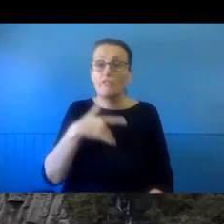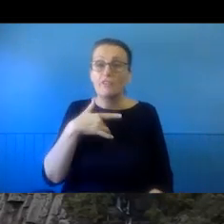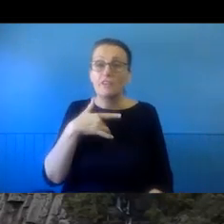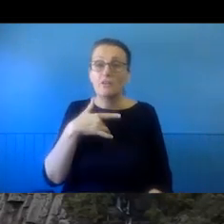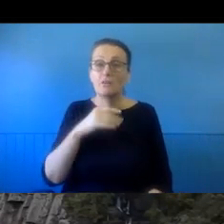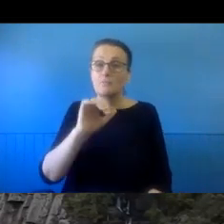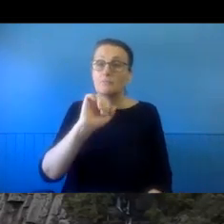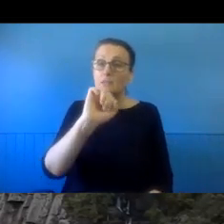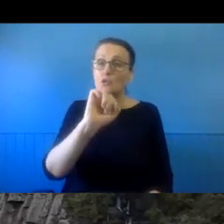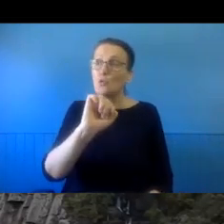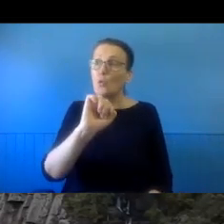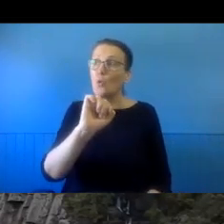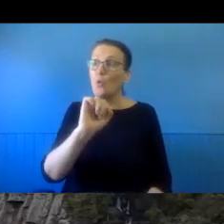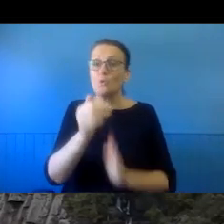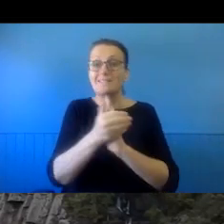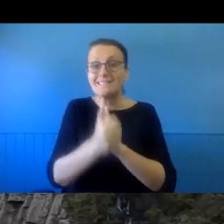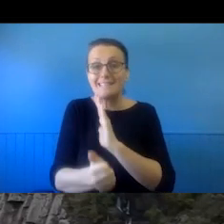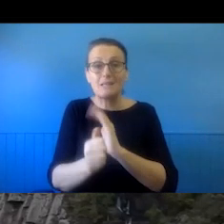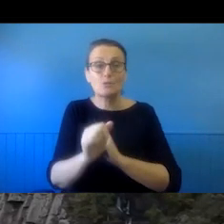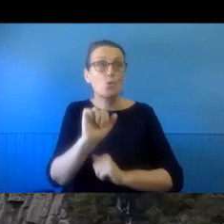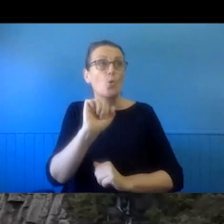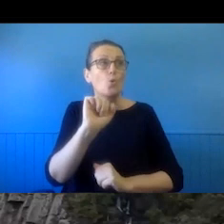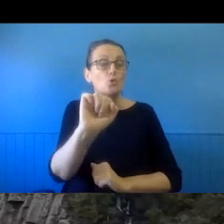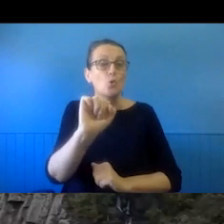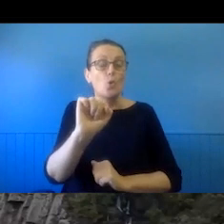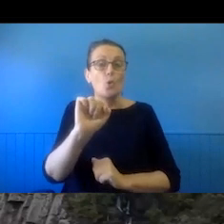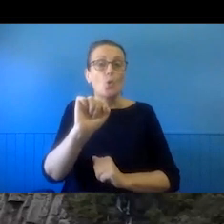your sector has some sort of allergic reaction to being